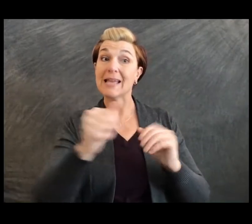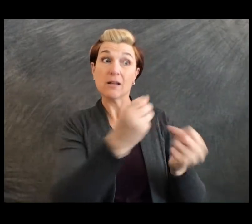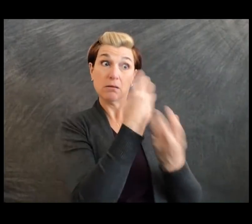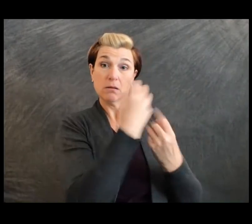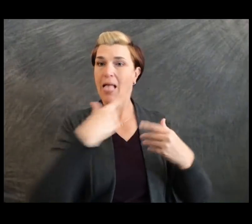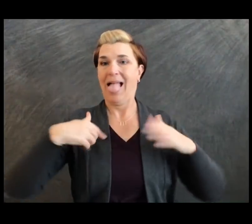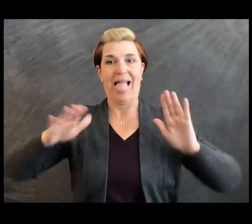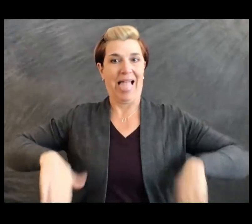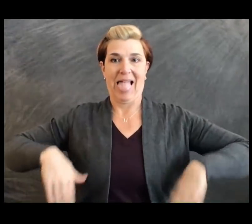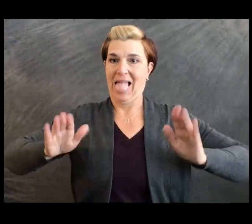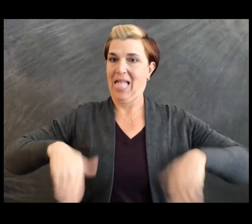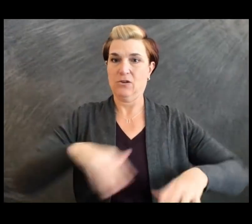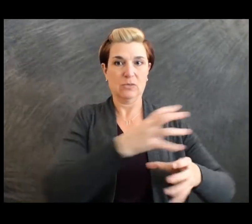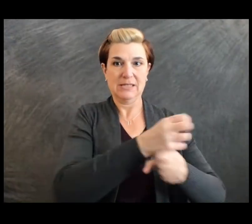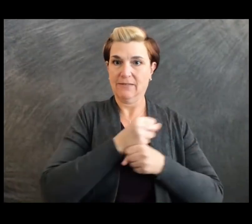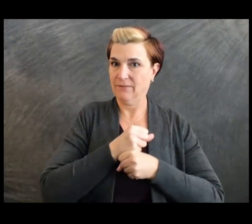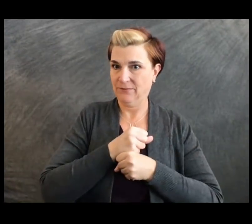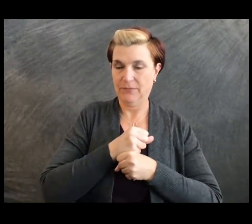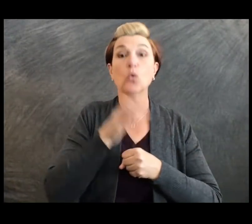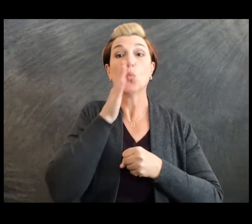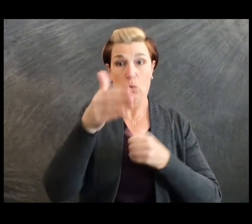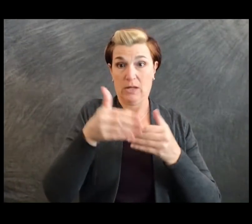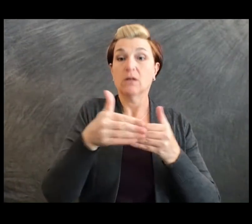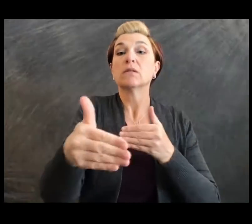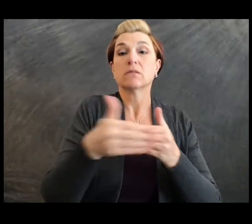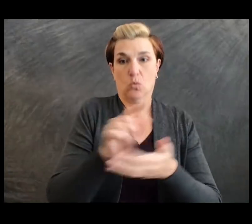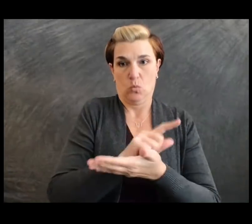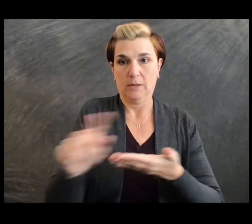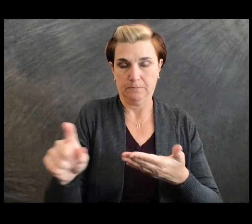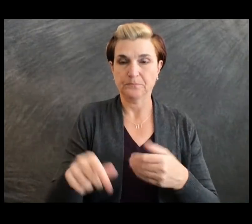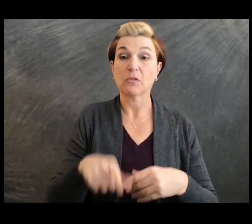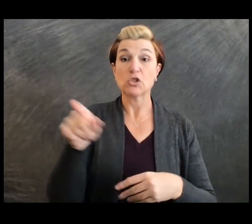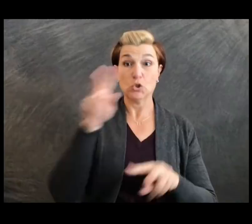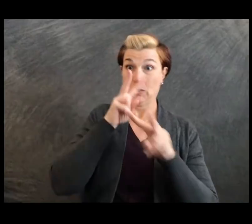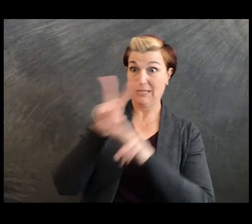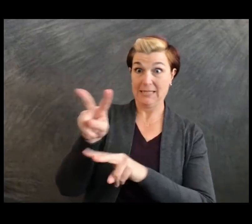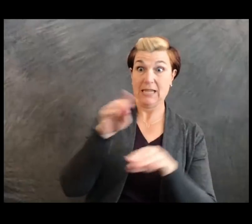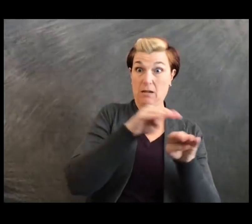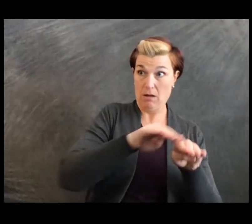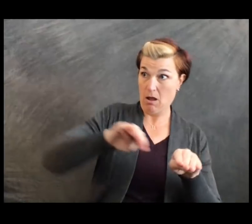hundred and ninety five thousand people in America have completed their testing